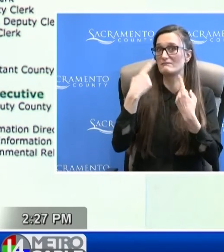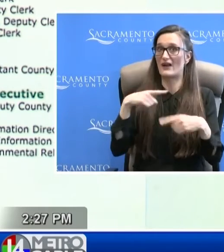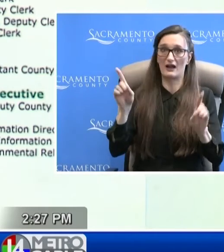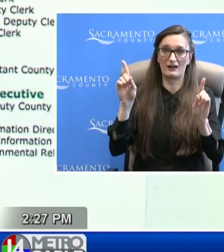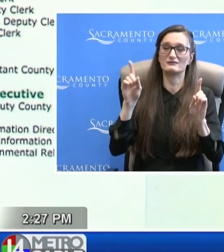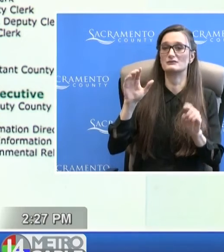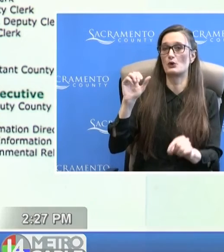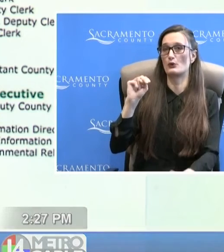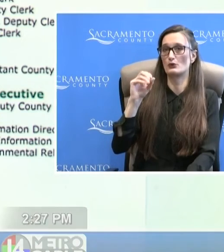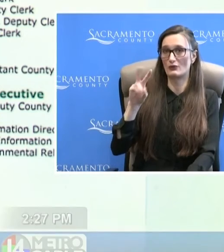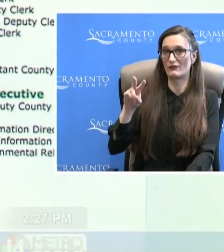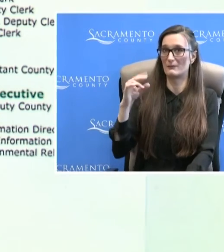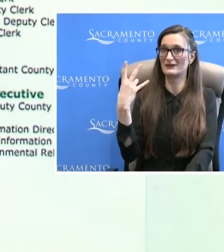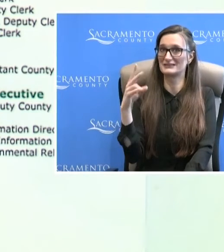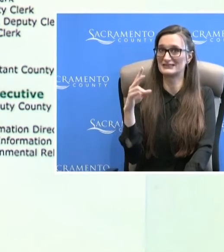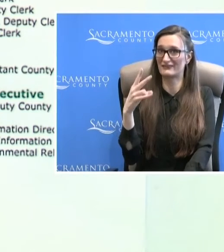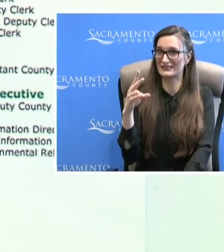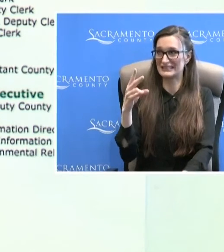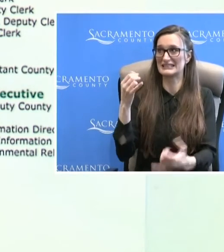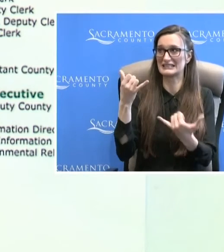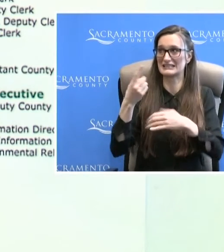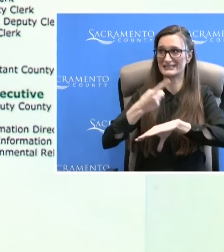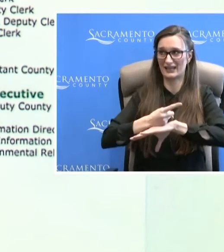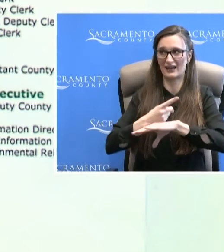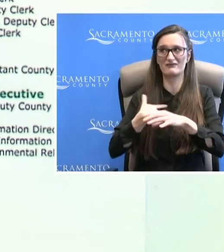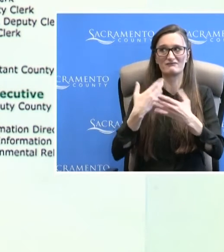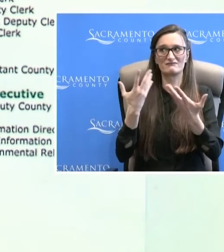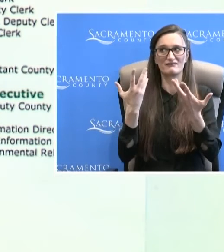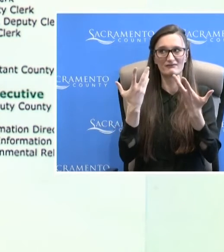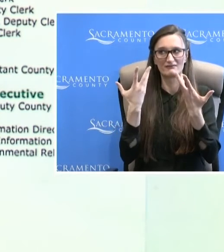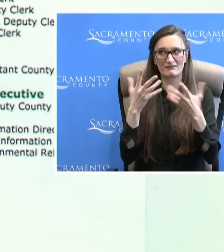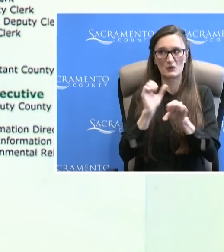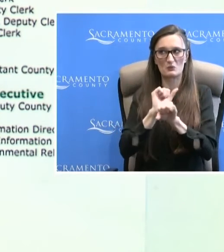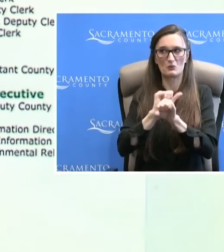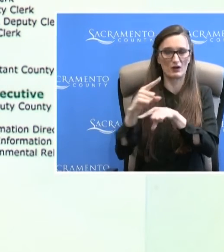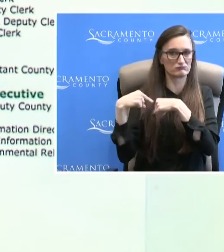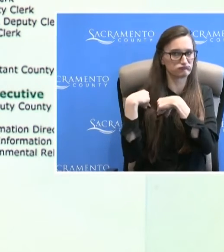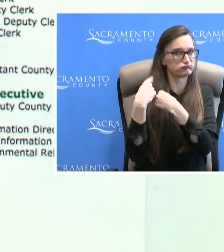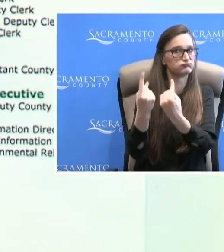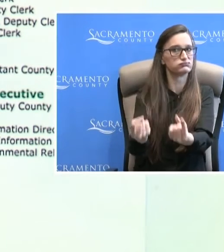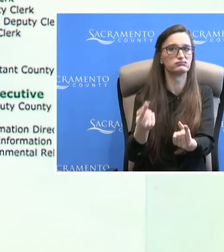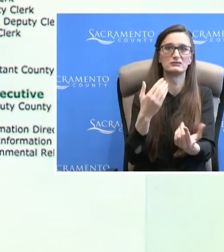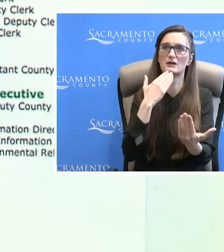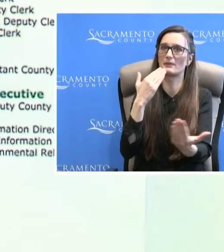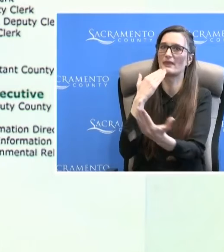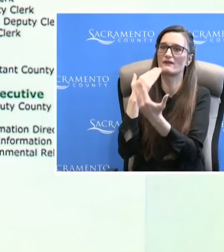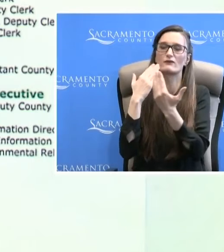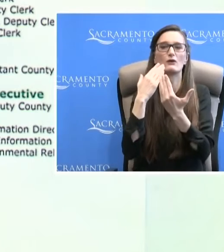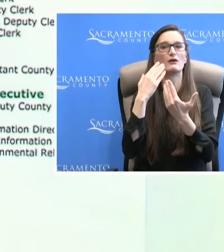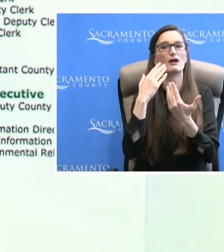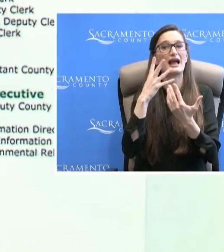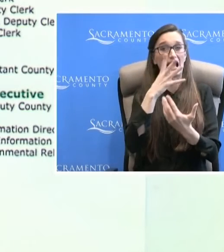for my work on this project, and while I'm grateful for that acknowledgment, the credit really belongs to all the staff as you see them here.